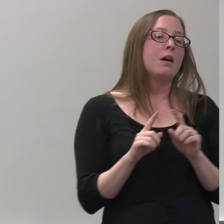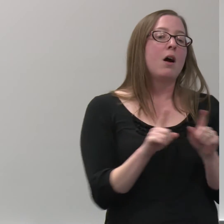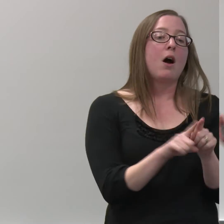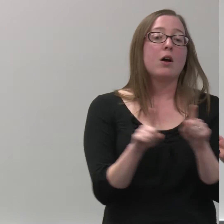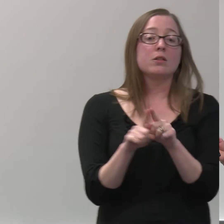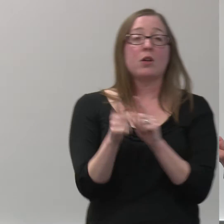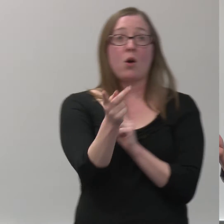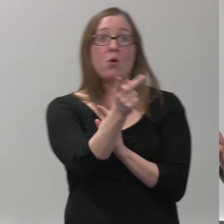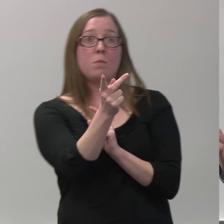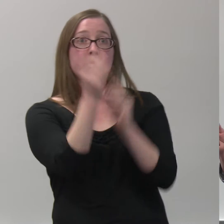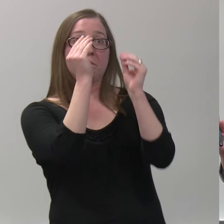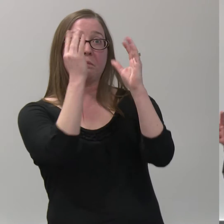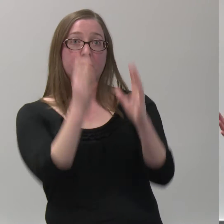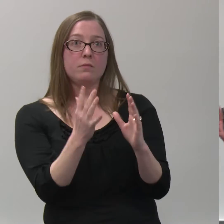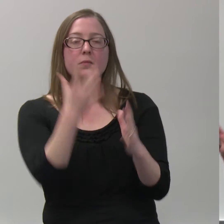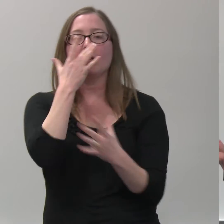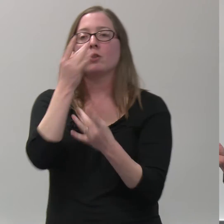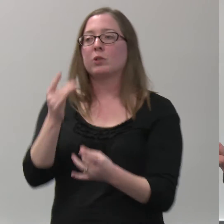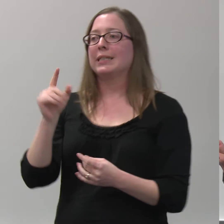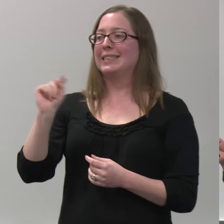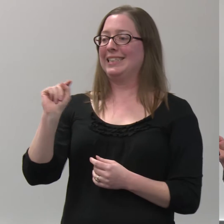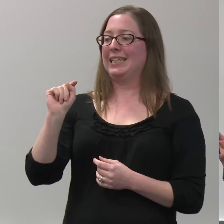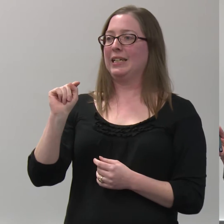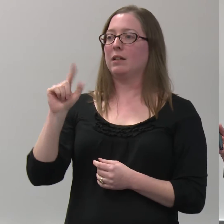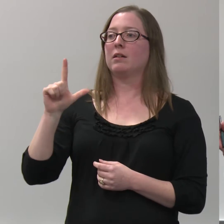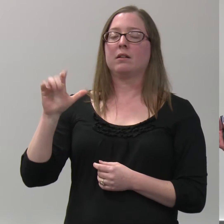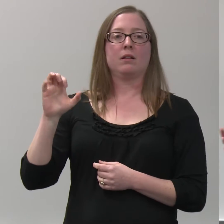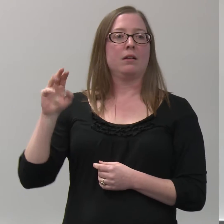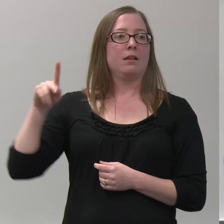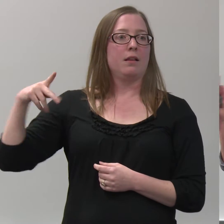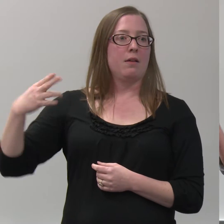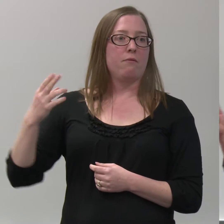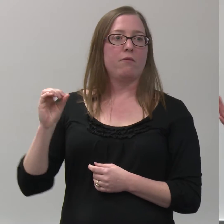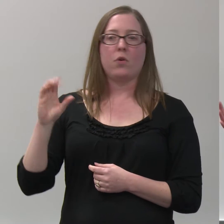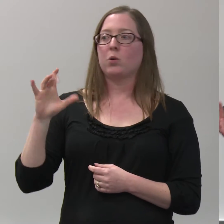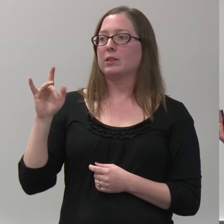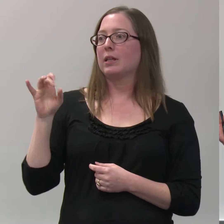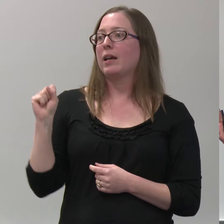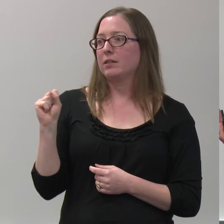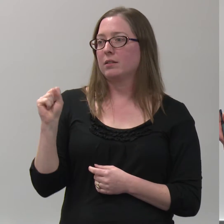in the other kind of lymphocyte called T lymphocytes, and I'm gonna talk a lot more about those--